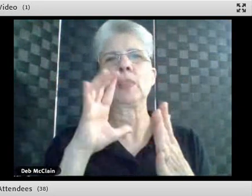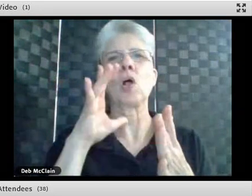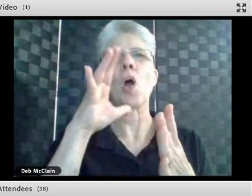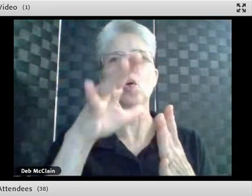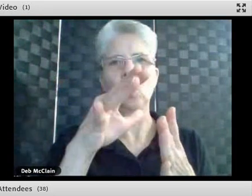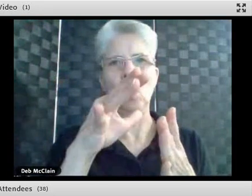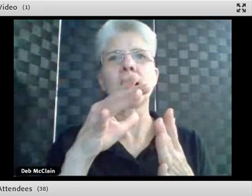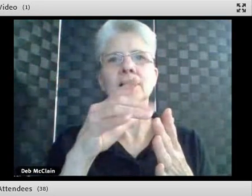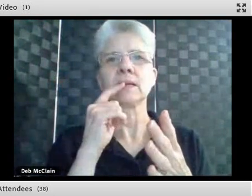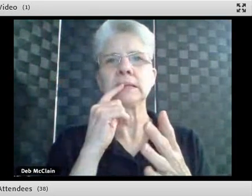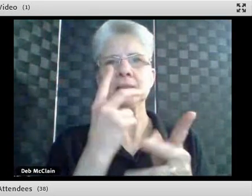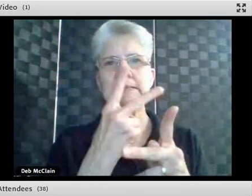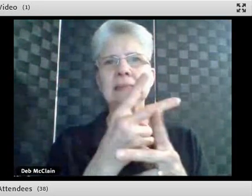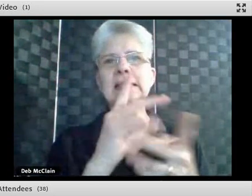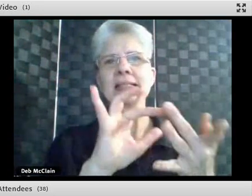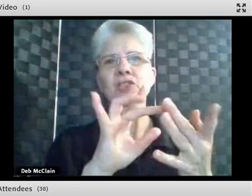when it comes to digital preservation.